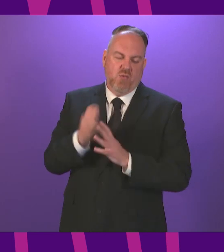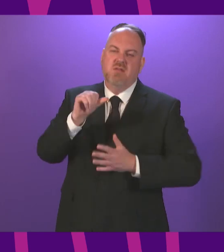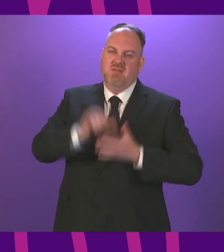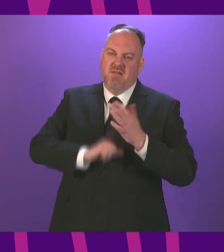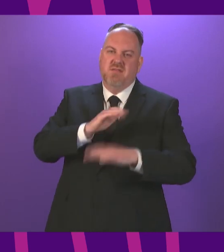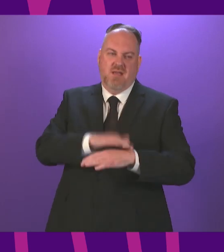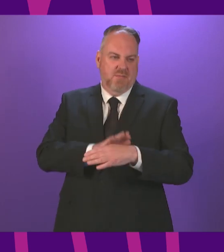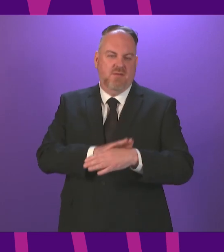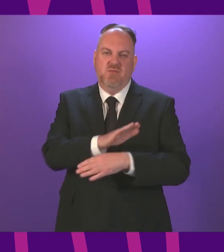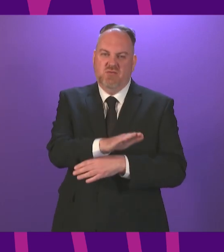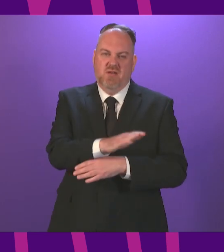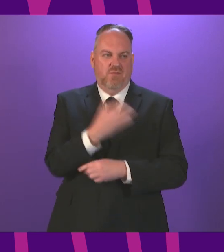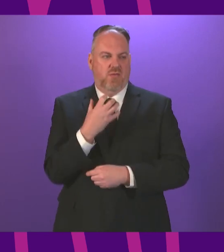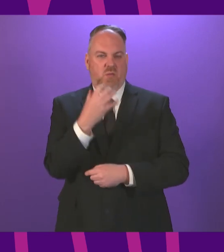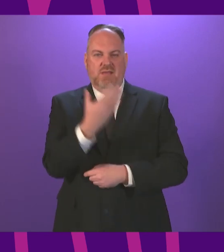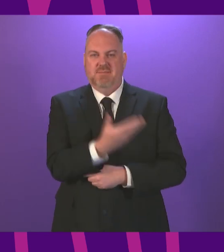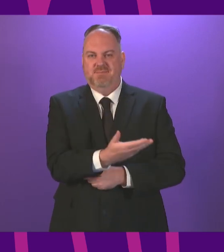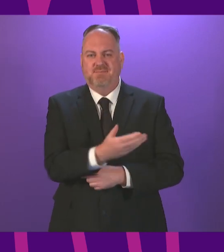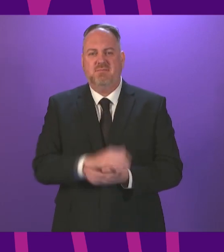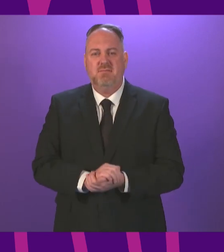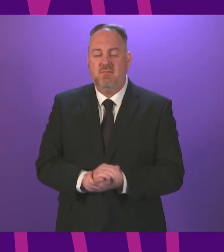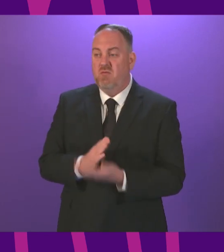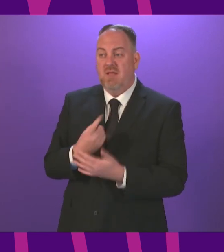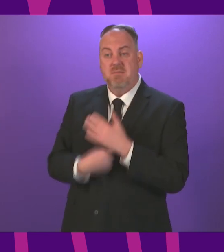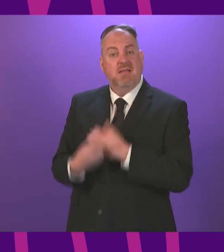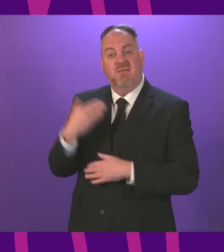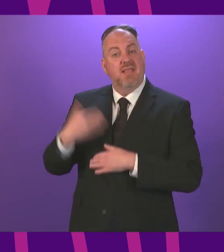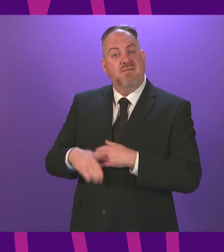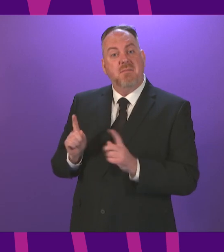Unlike others in the chamber, I never had the privilege of meeting Prince Philip,